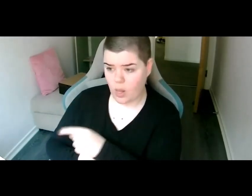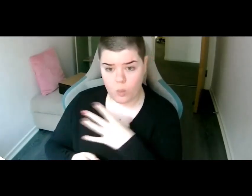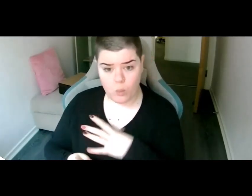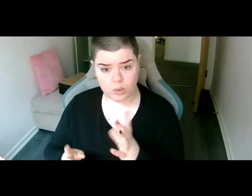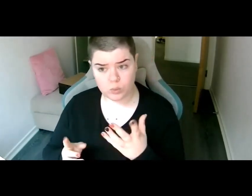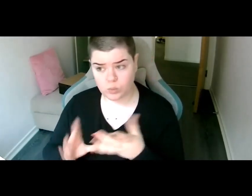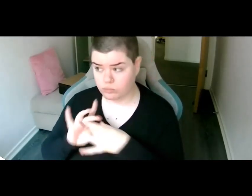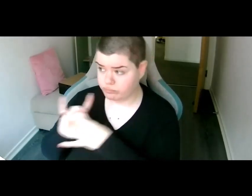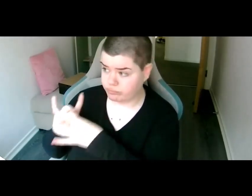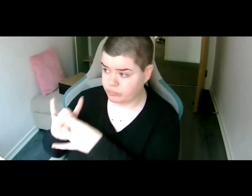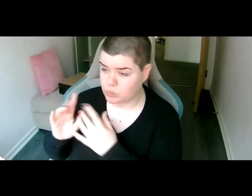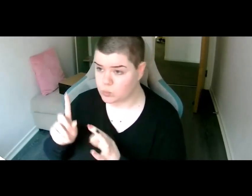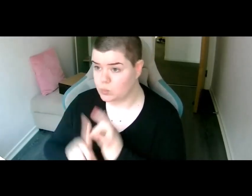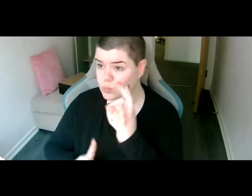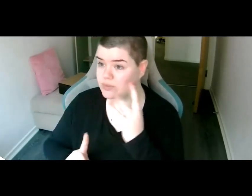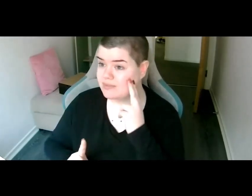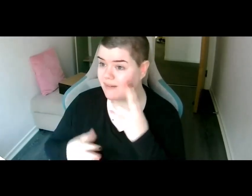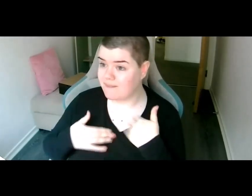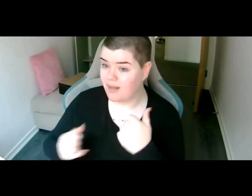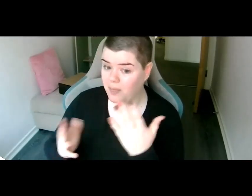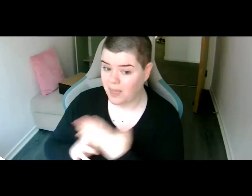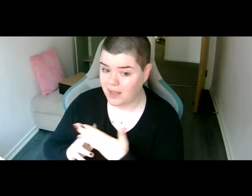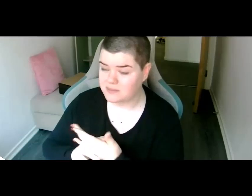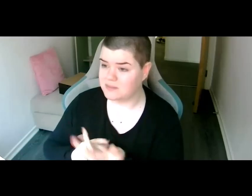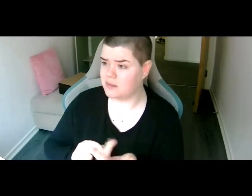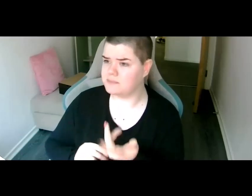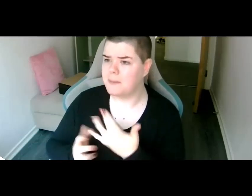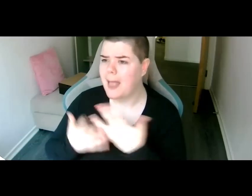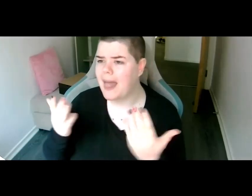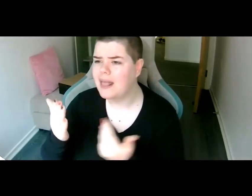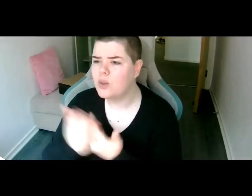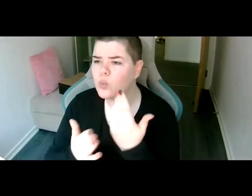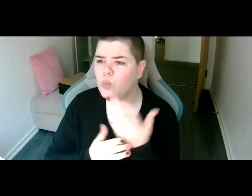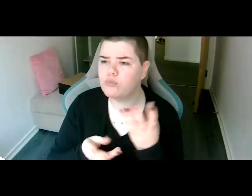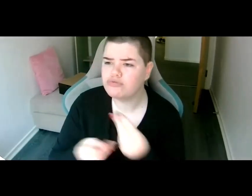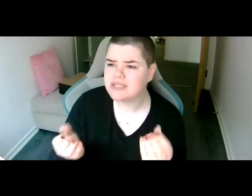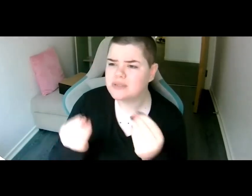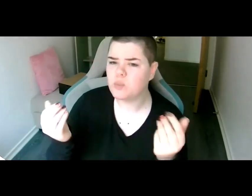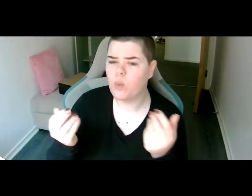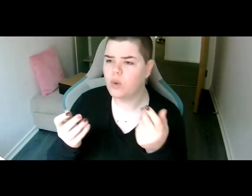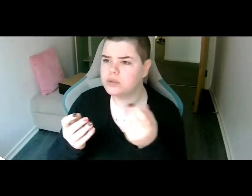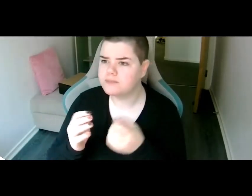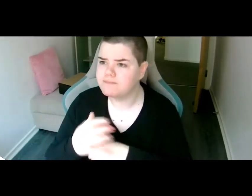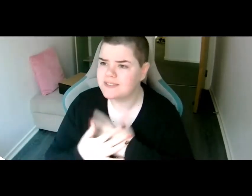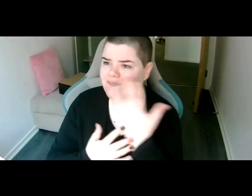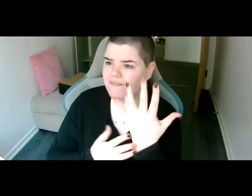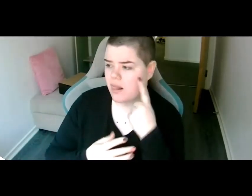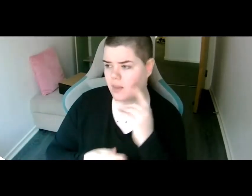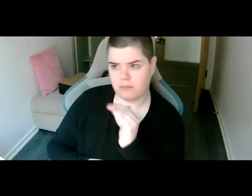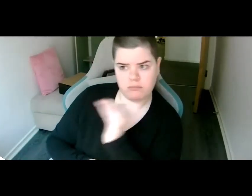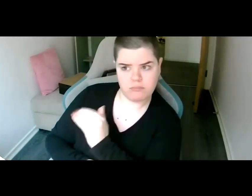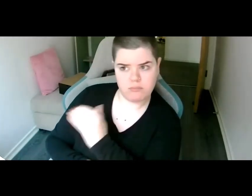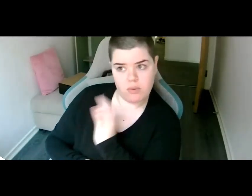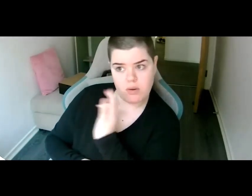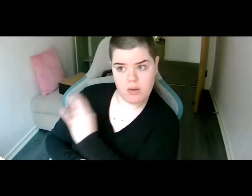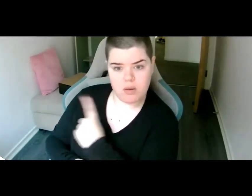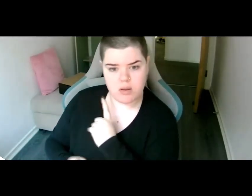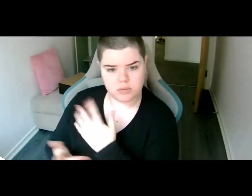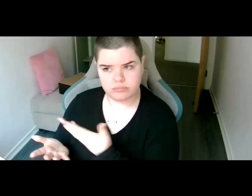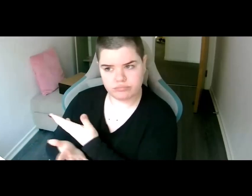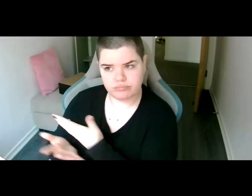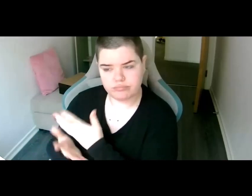and say that we're able to collaborate with them on sort of deaf awareness and increased access for deaf health care.